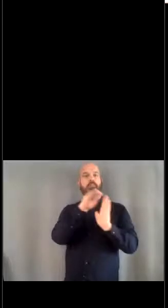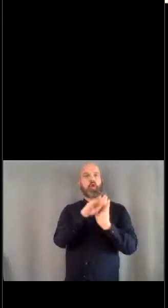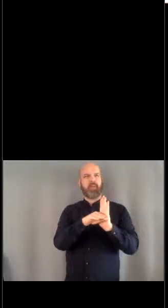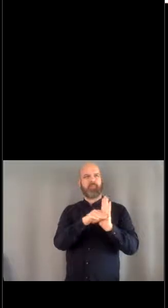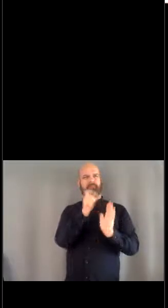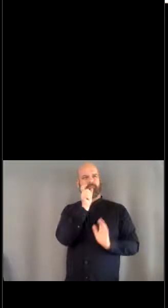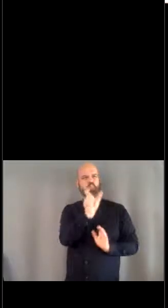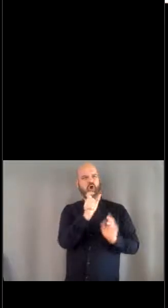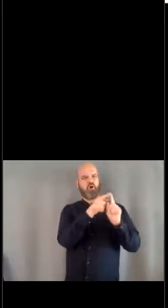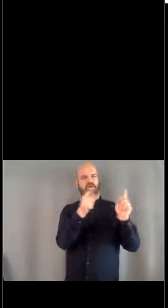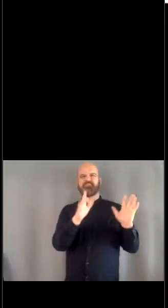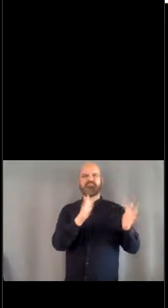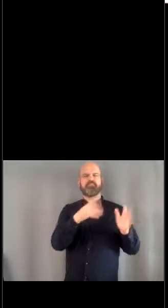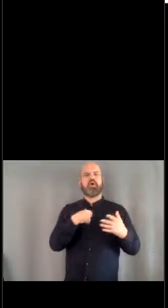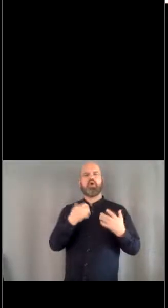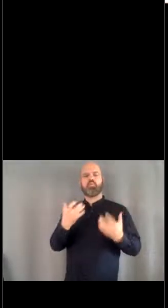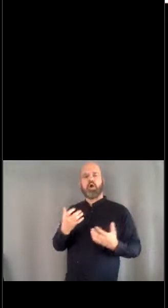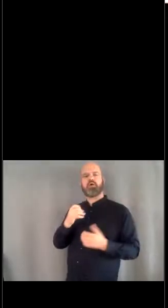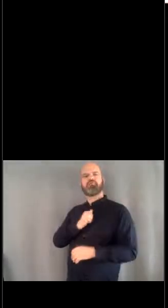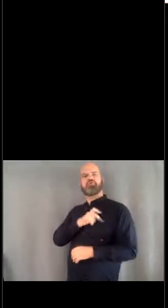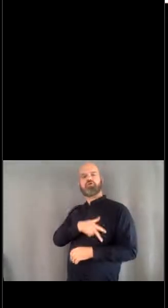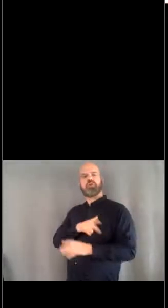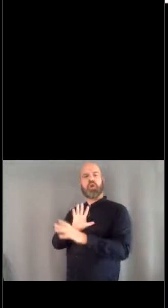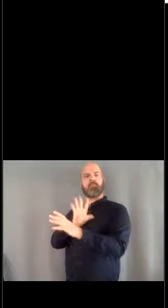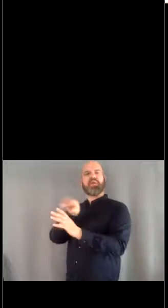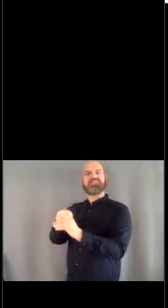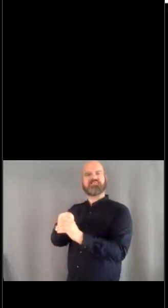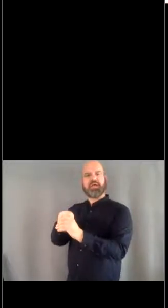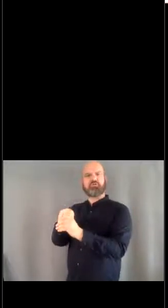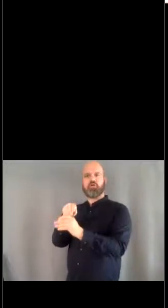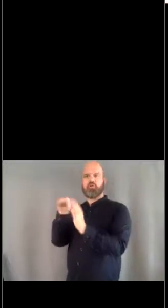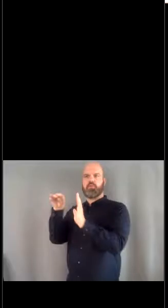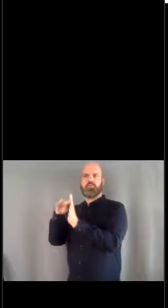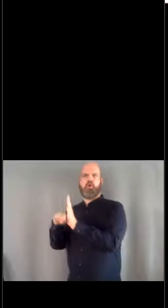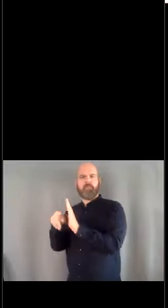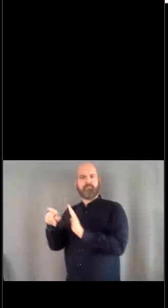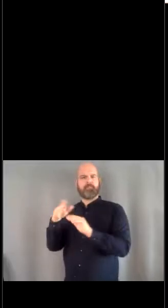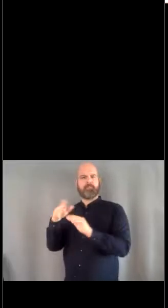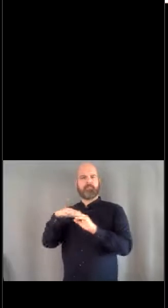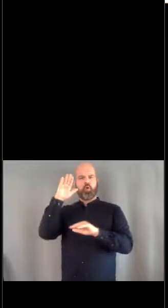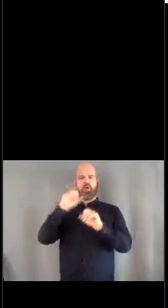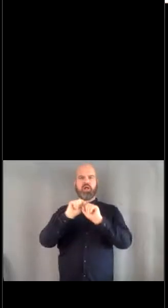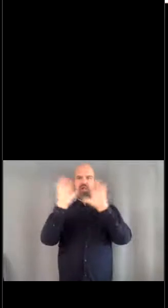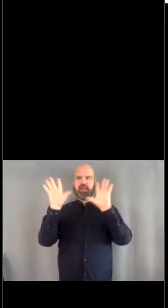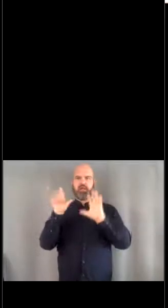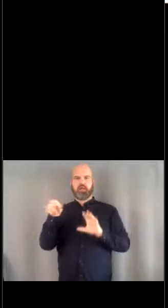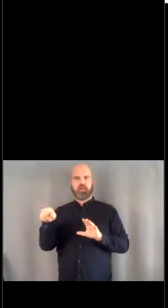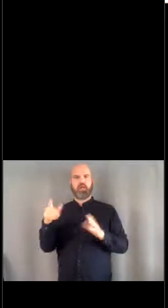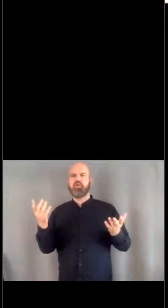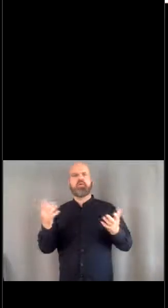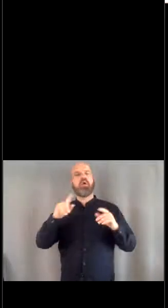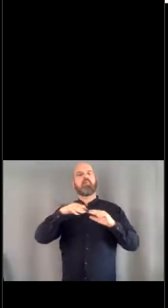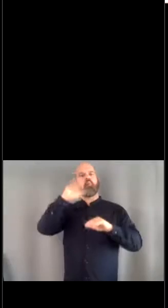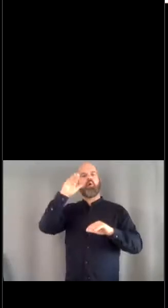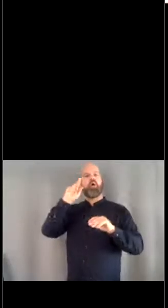to make sure if we take a human rights approach, that all people have the right to fully participate in society,